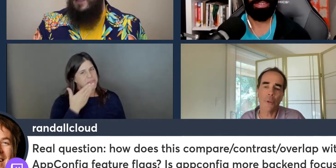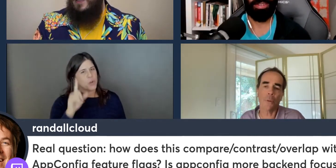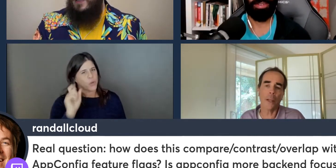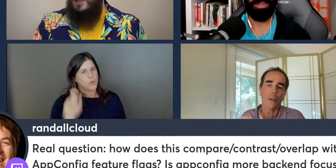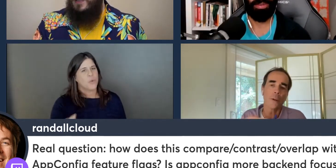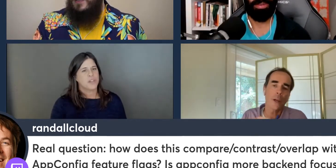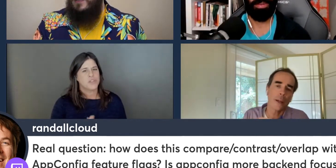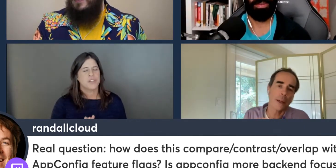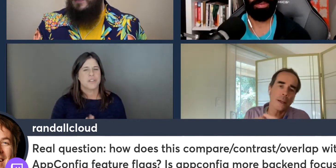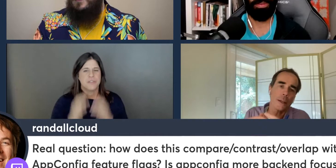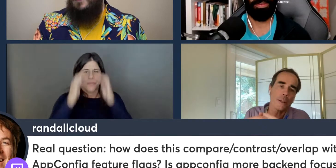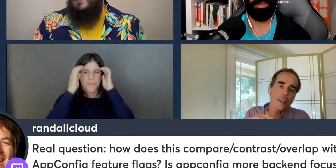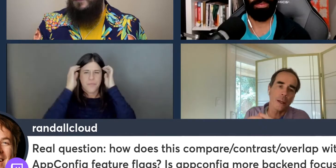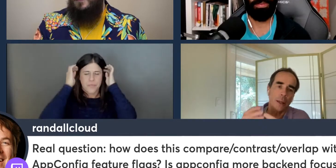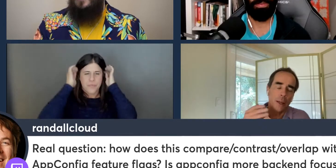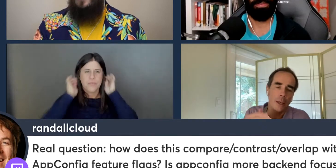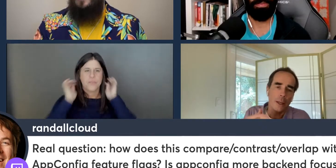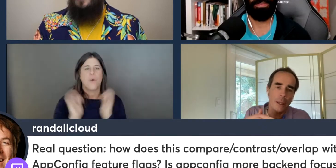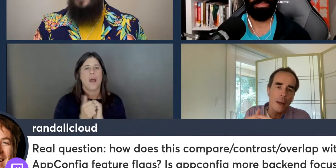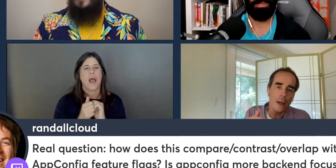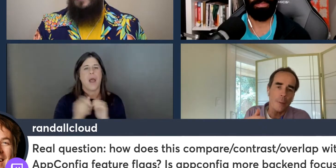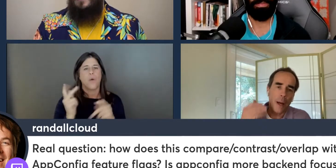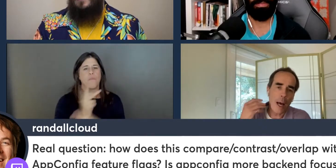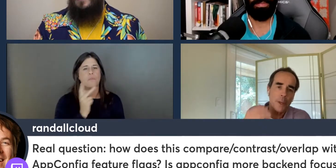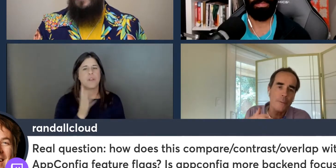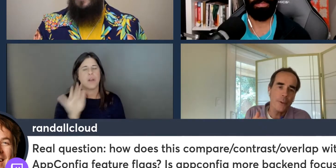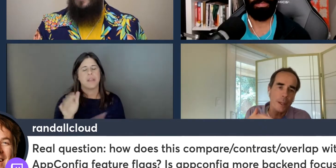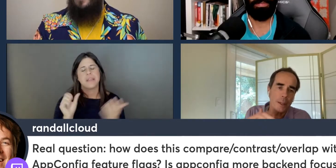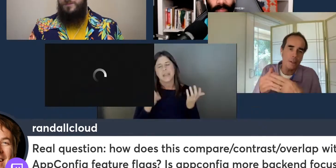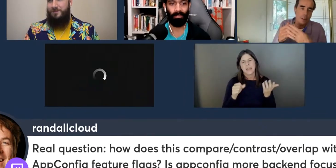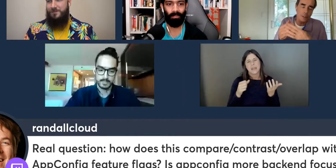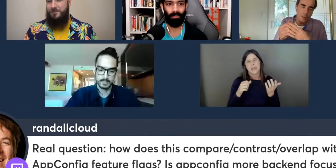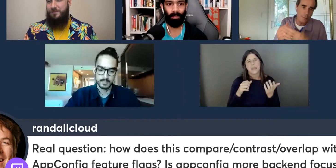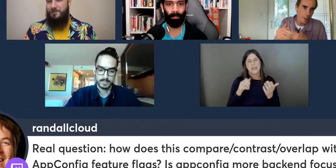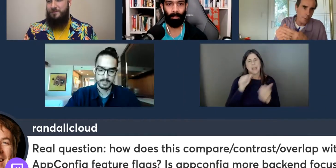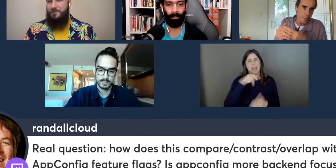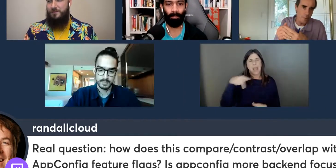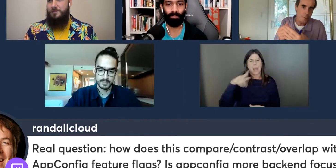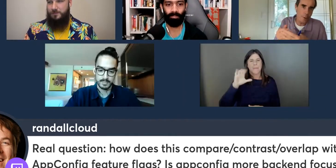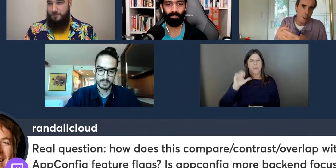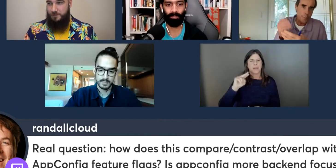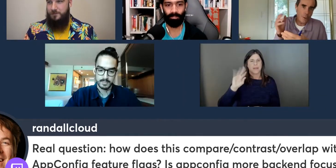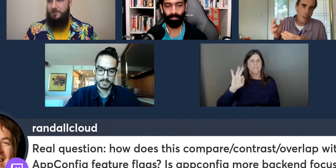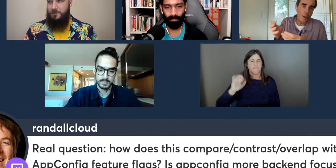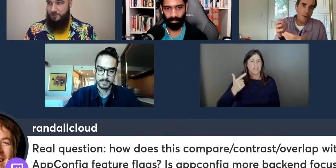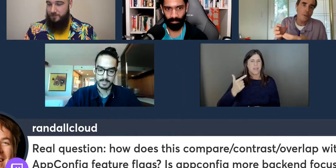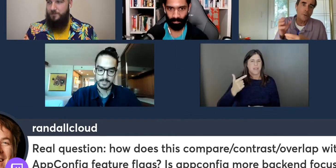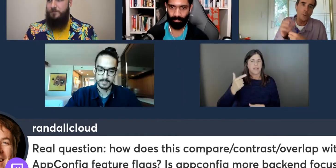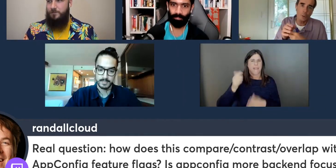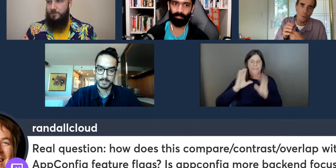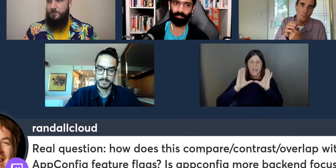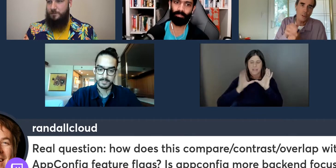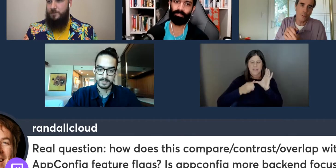So the way to look at it is that yeah AppConfig is config focused but you can also do feature